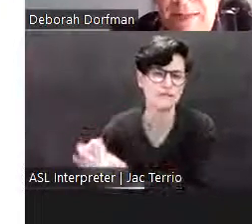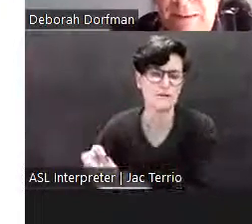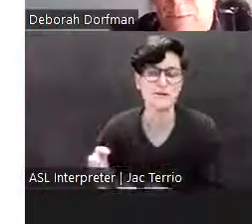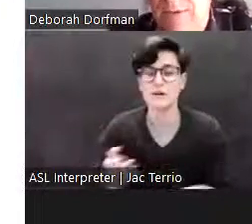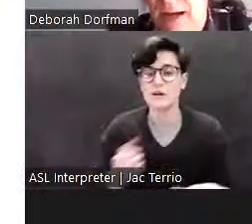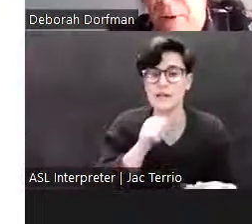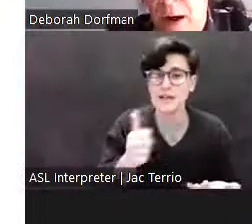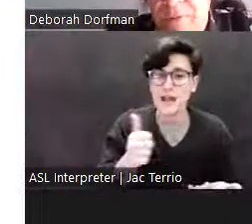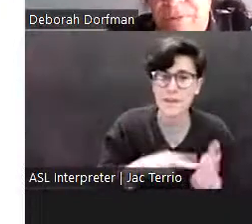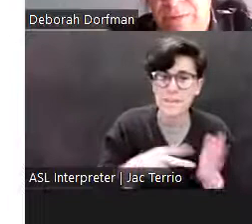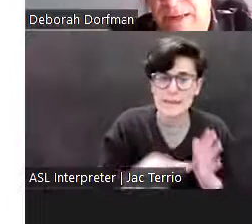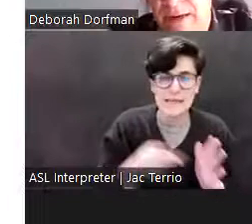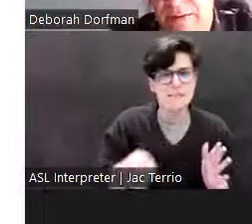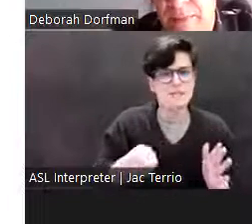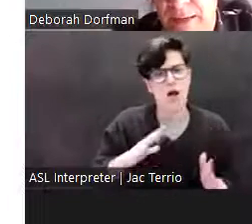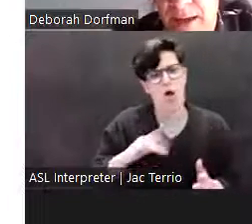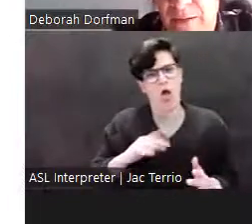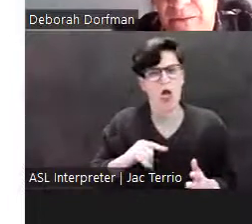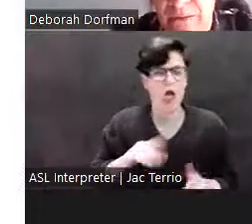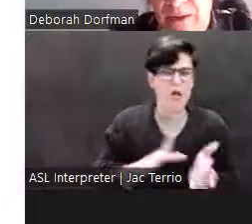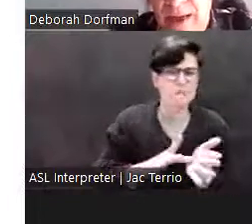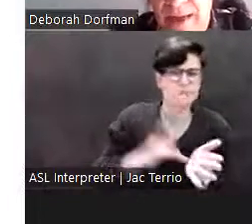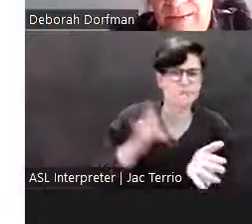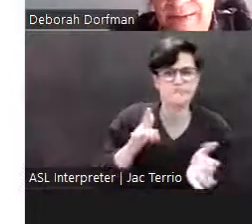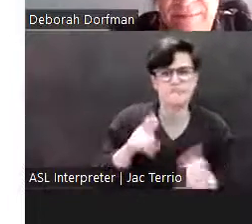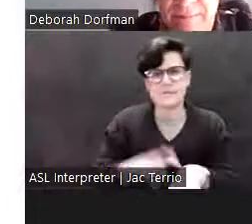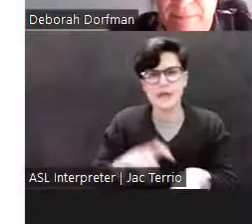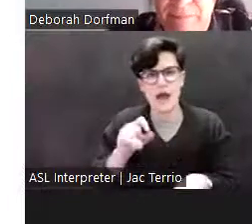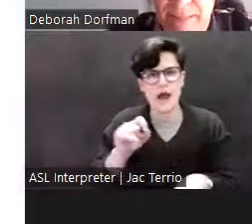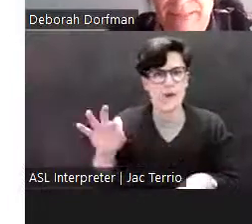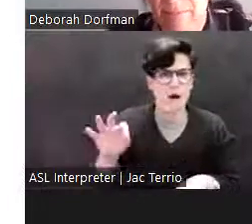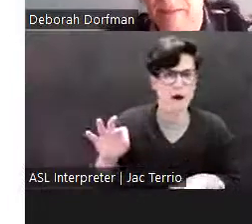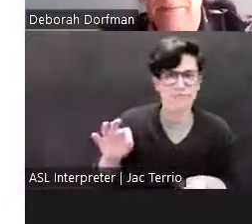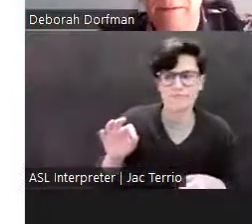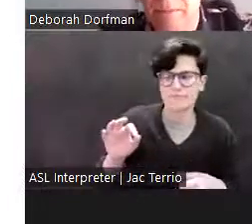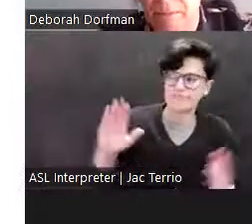take more time off than somebody else, and basically be compensated.